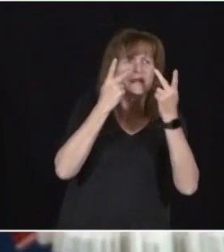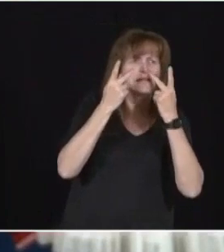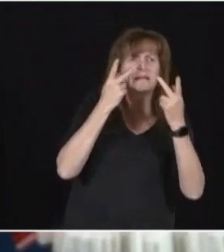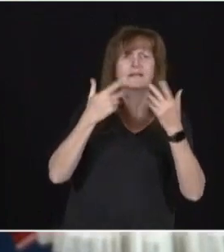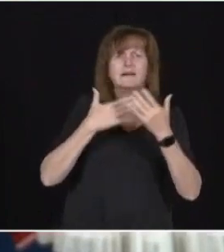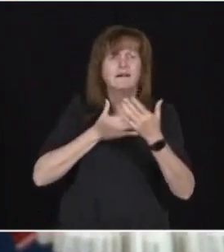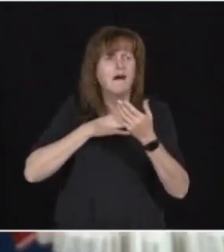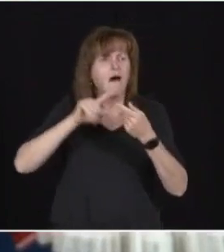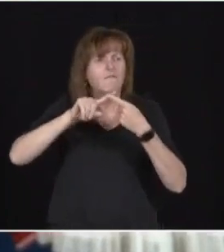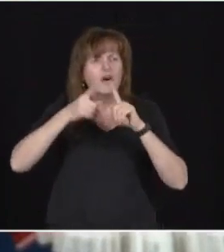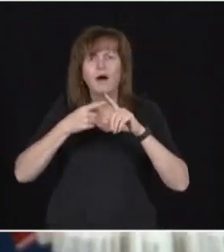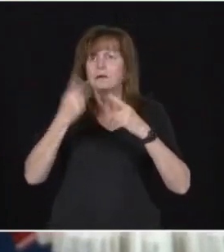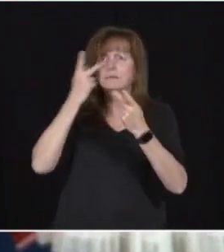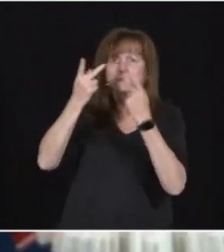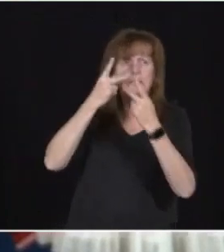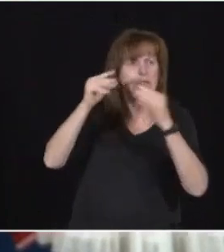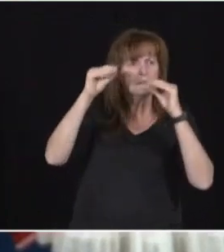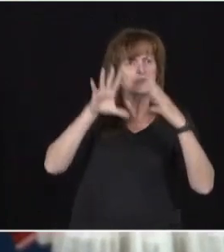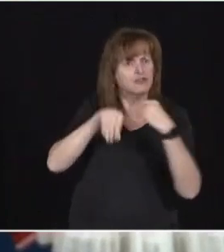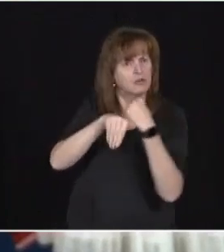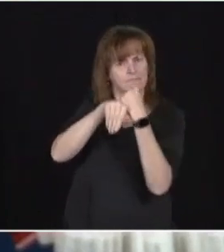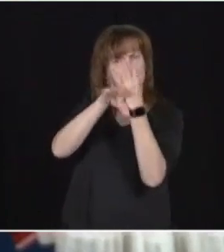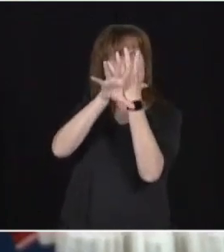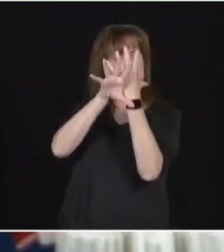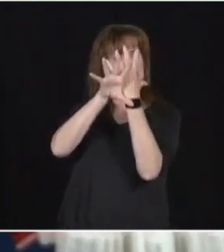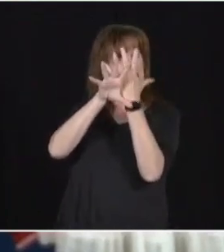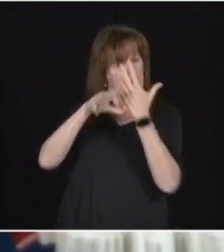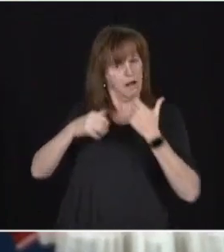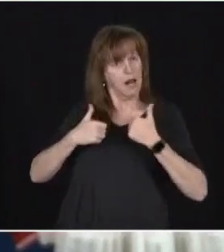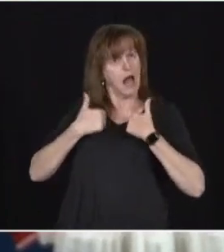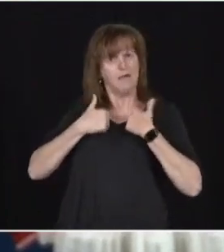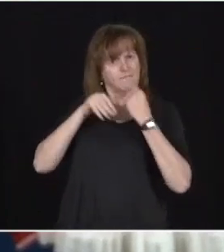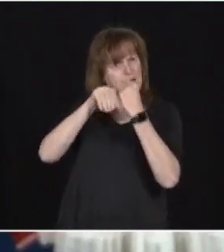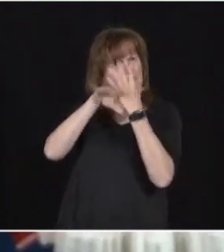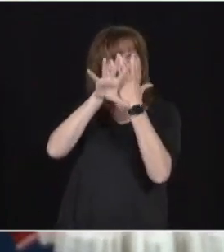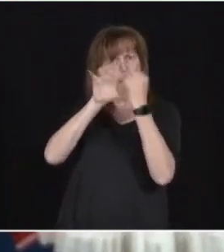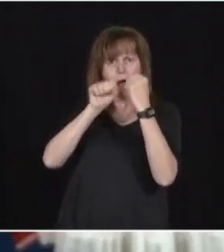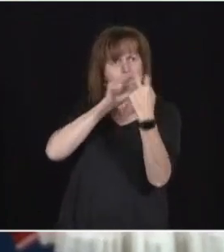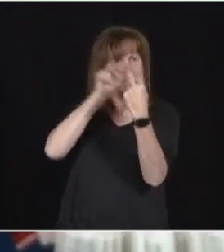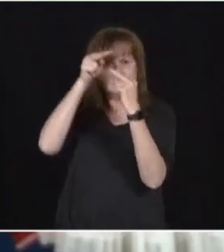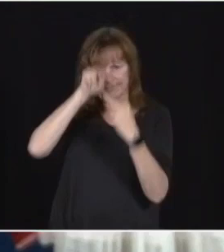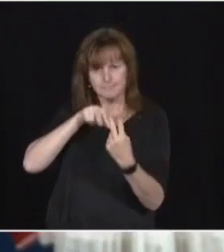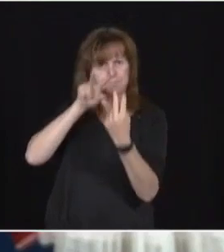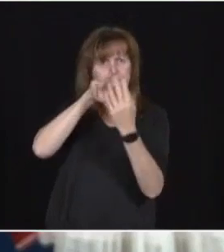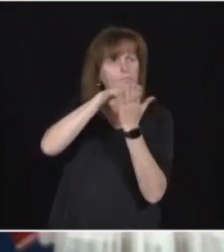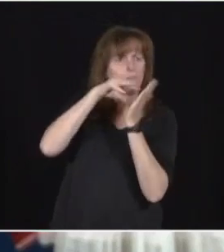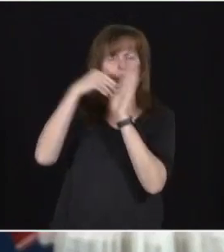To challenge presumptions, and use new skills